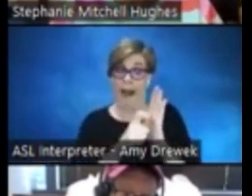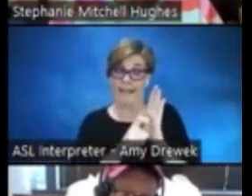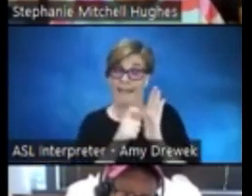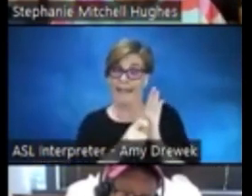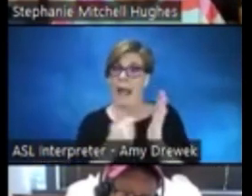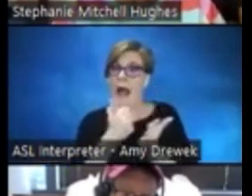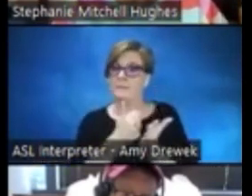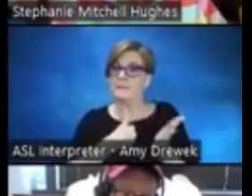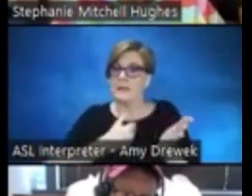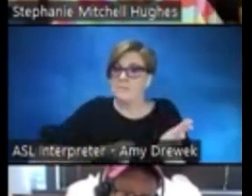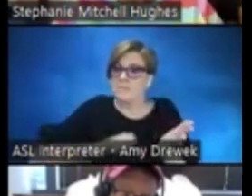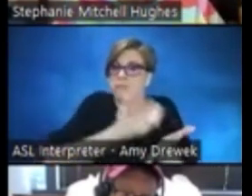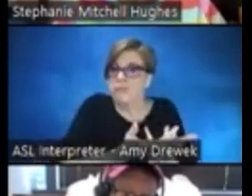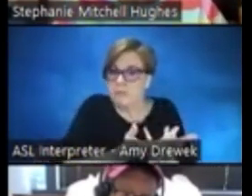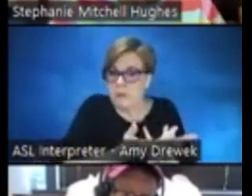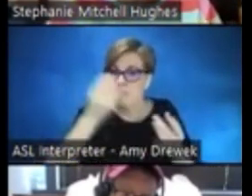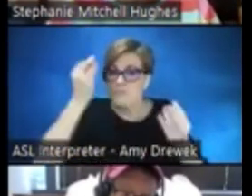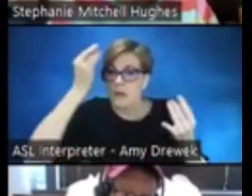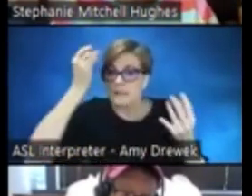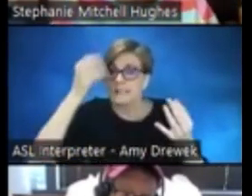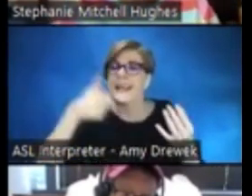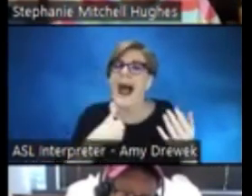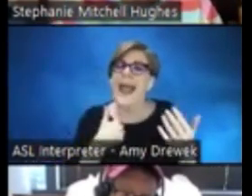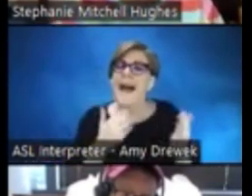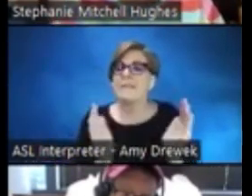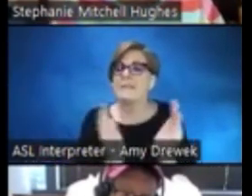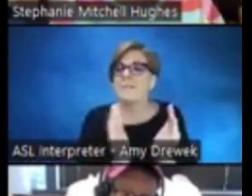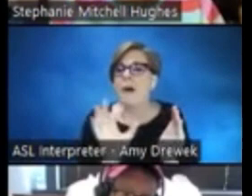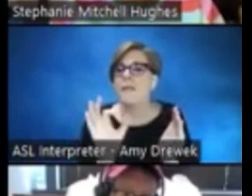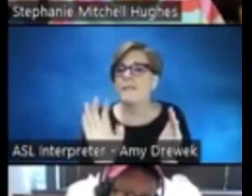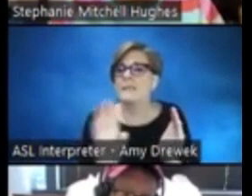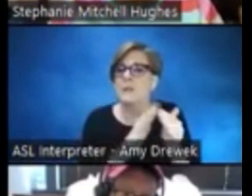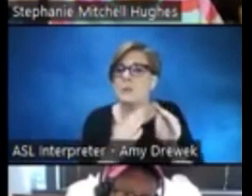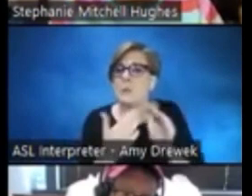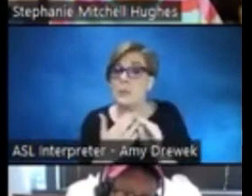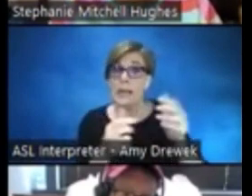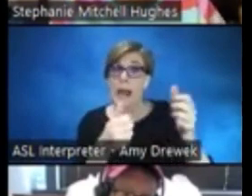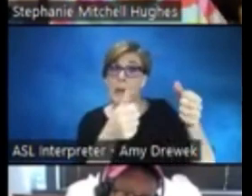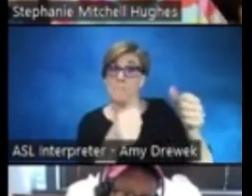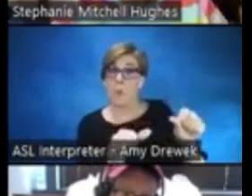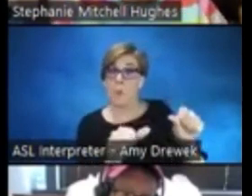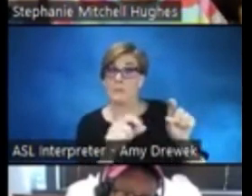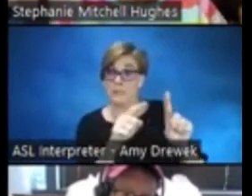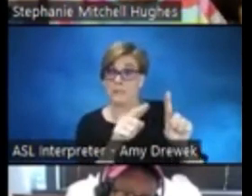I HAVE A REALLY SMALL FACEBOOK COMMUNITY AND I POSTED IT ON FACEBOOK.